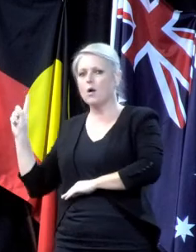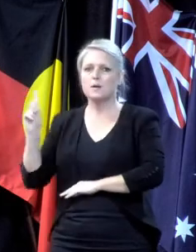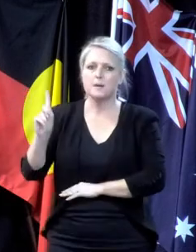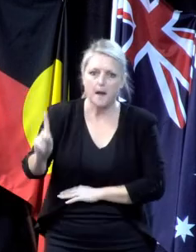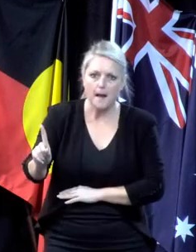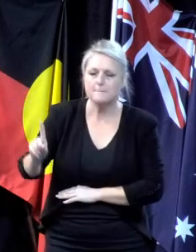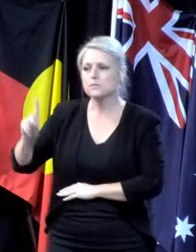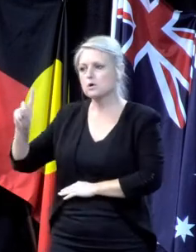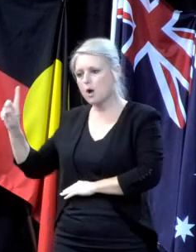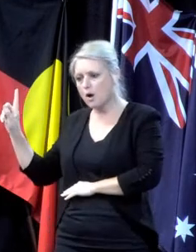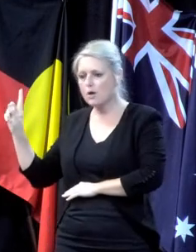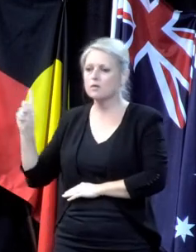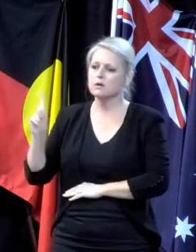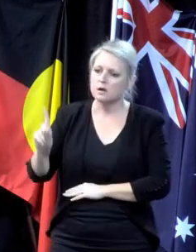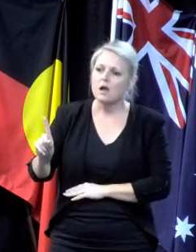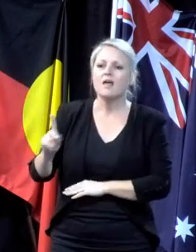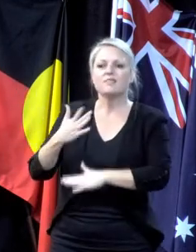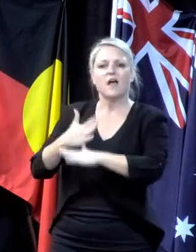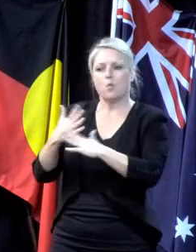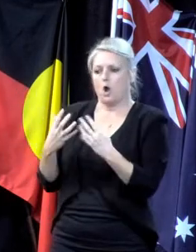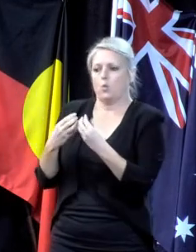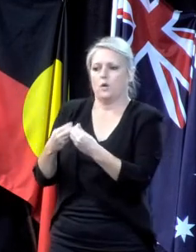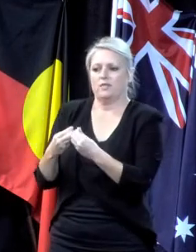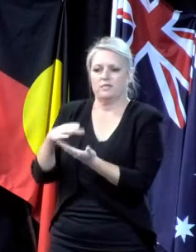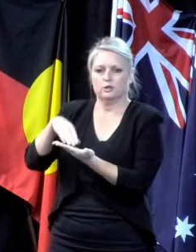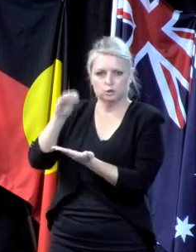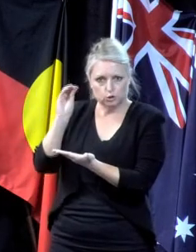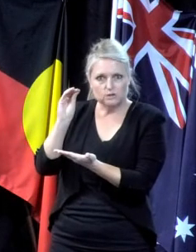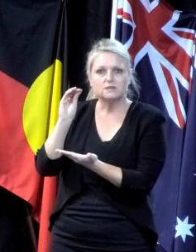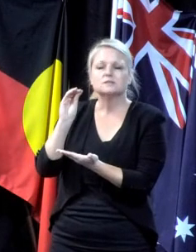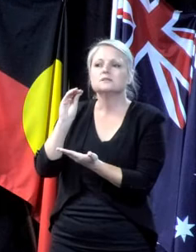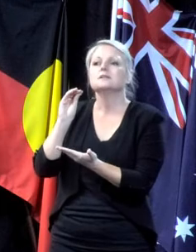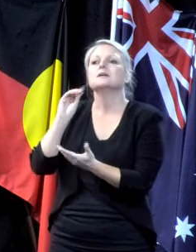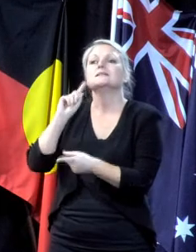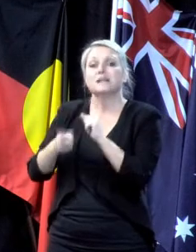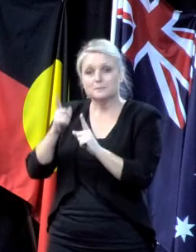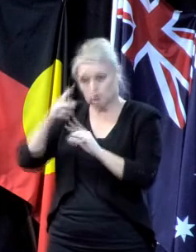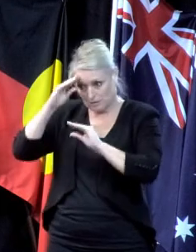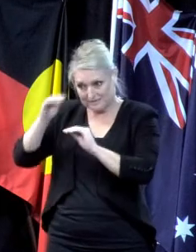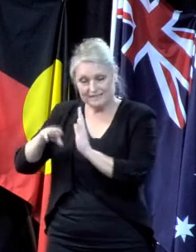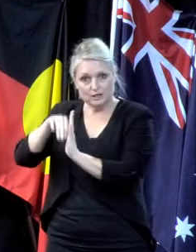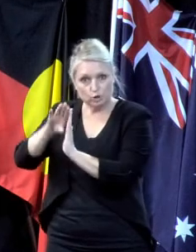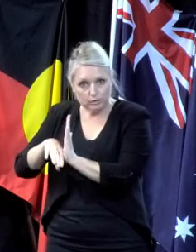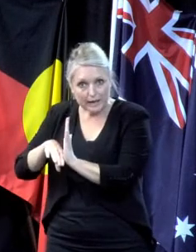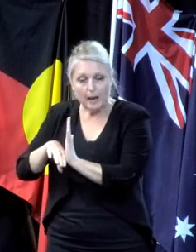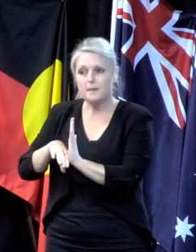working with that student on the curriculum or whatever learning activity or assessment that those students are working for.